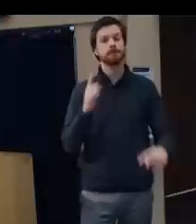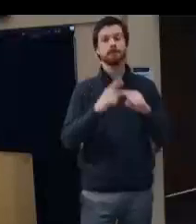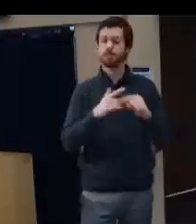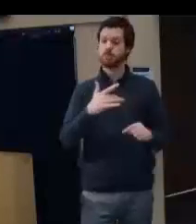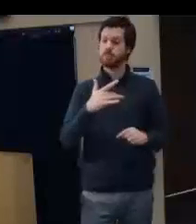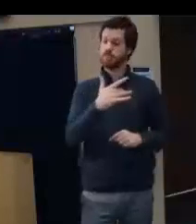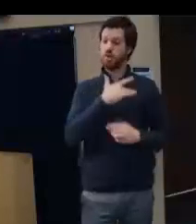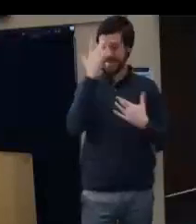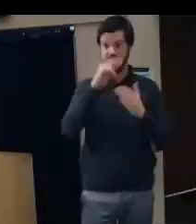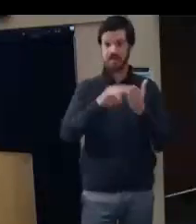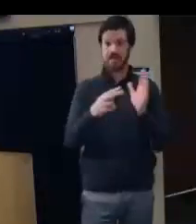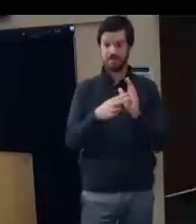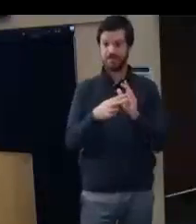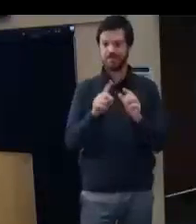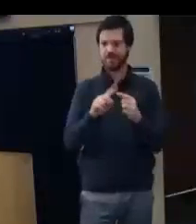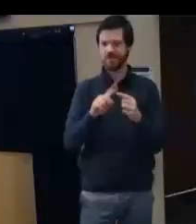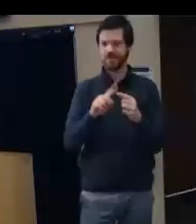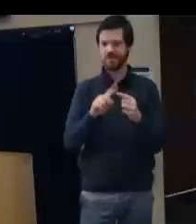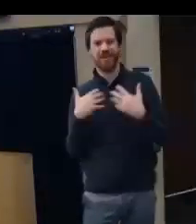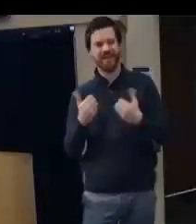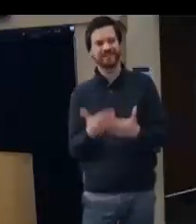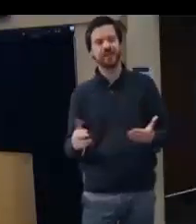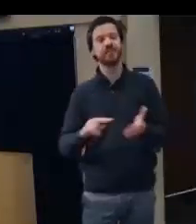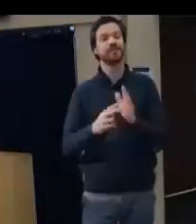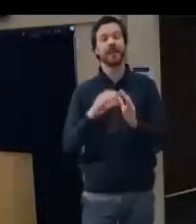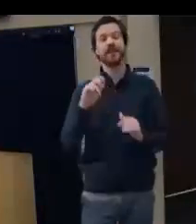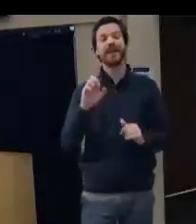mean that they don't get other health stuff too so they develop cancer and also now that